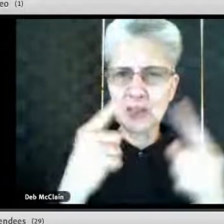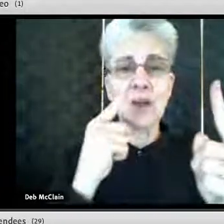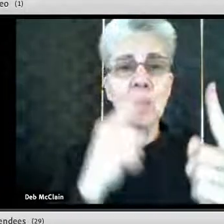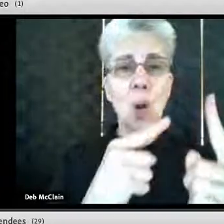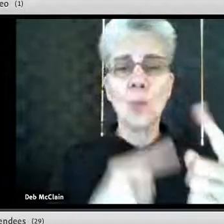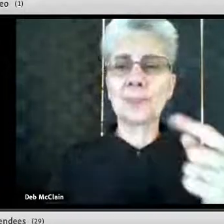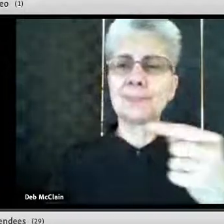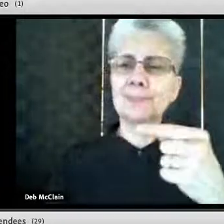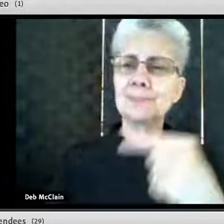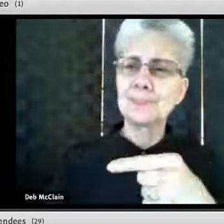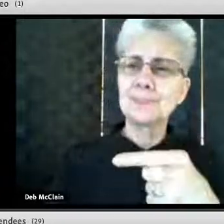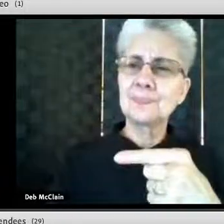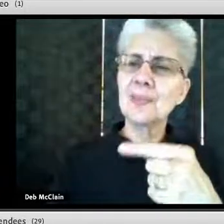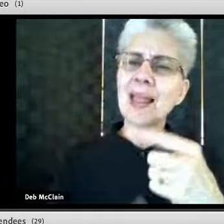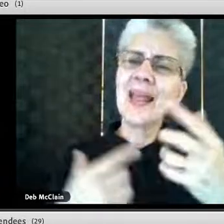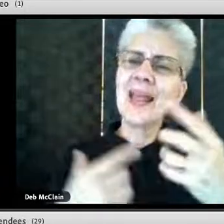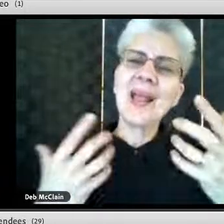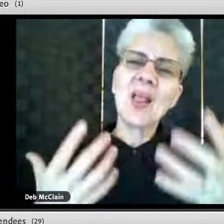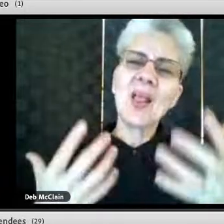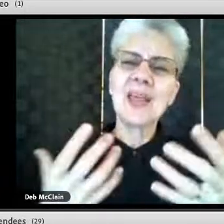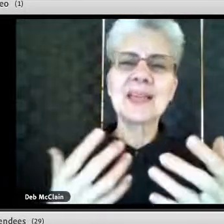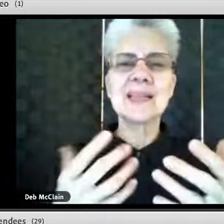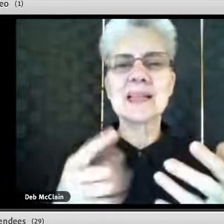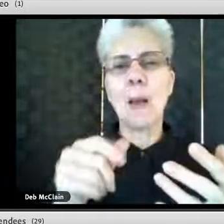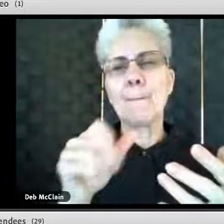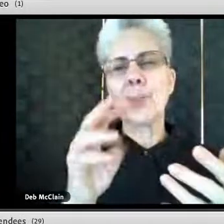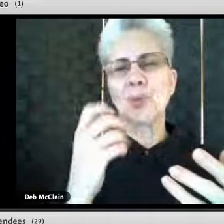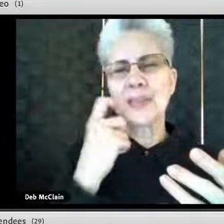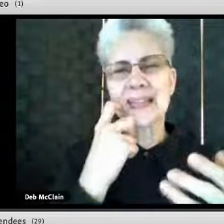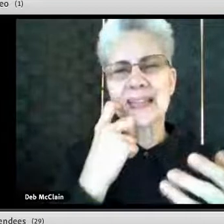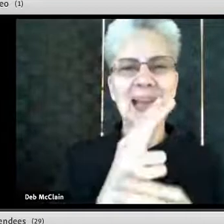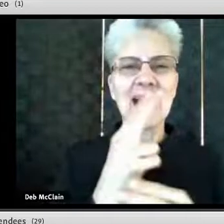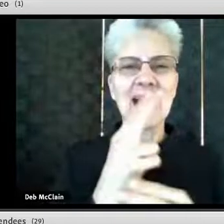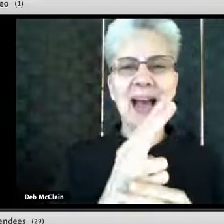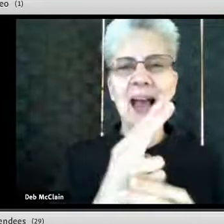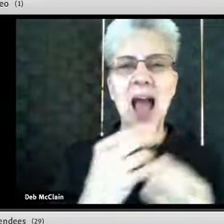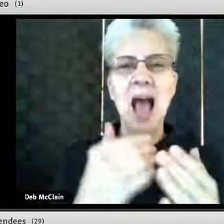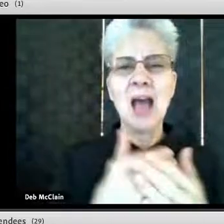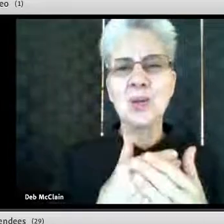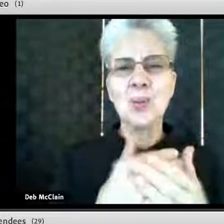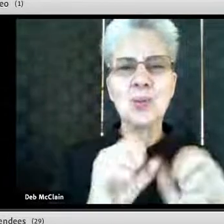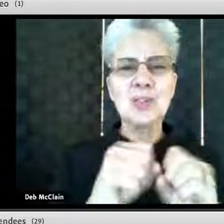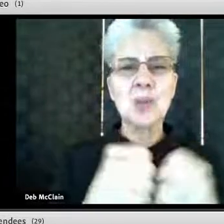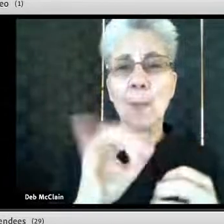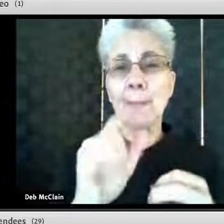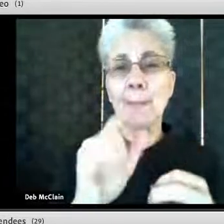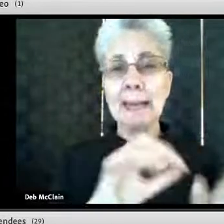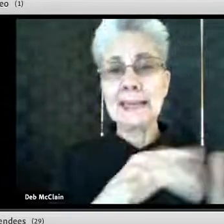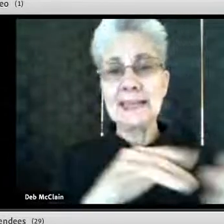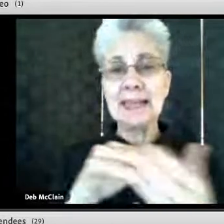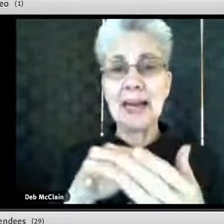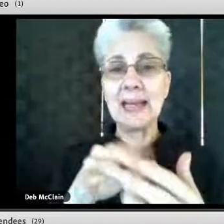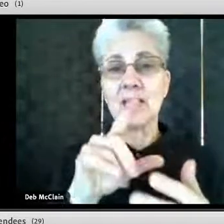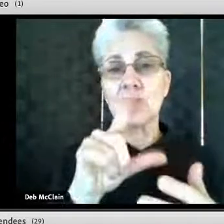So this is -- Pew just a did a youth social media study in 2021, which I thought was really important because